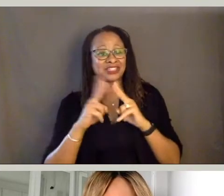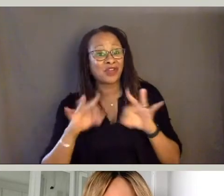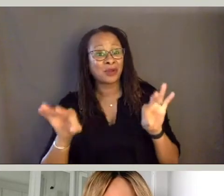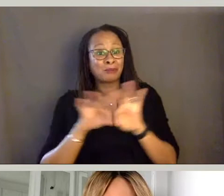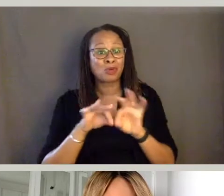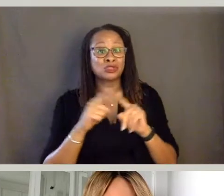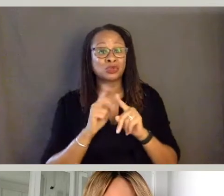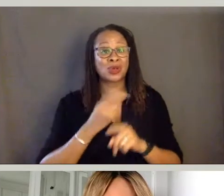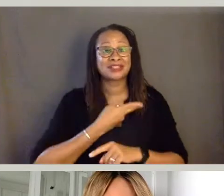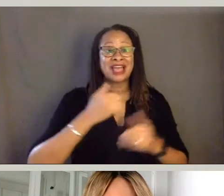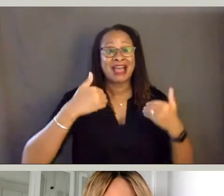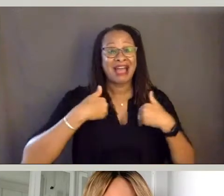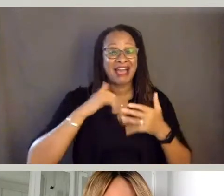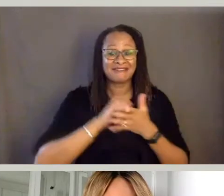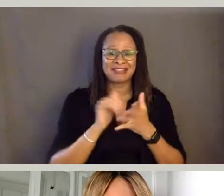to have that nuance in the film.